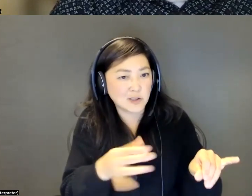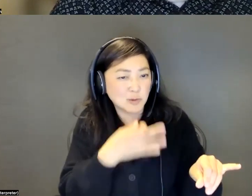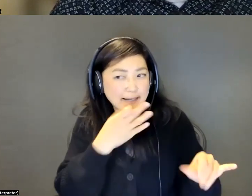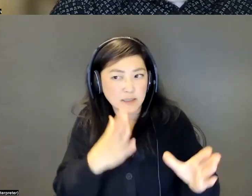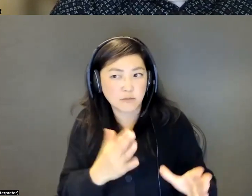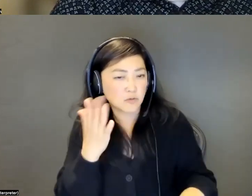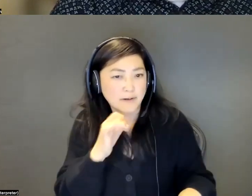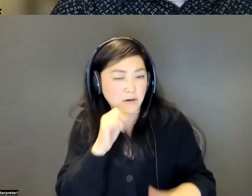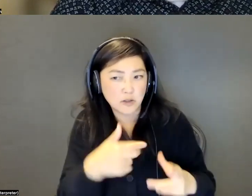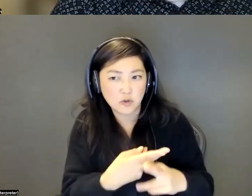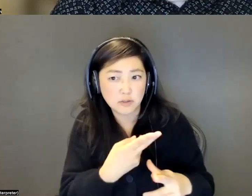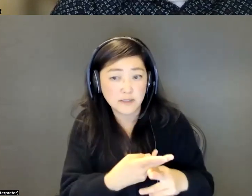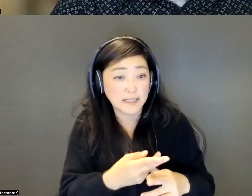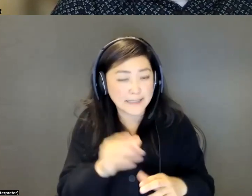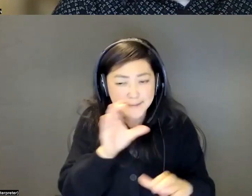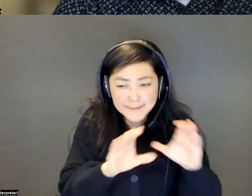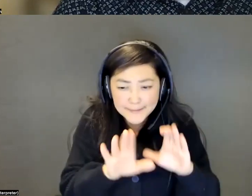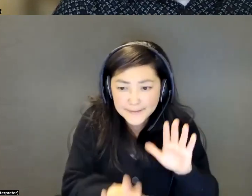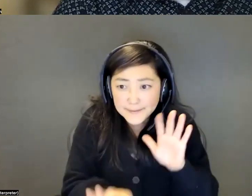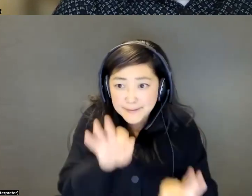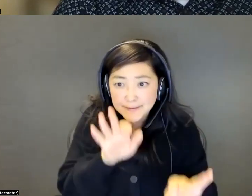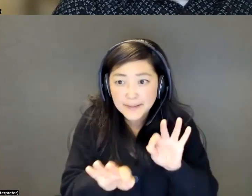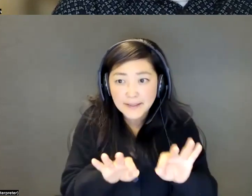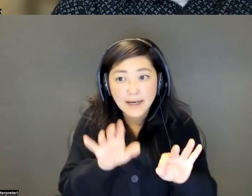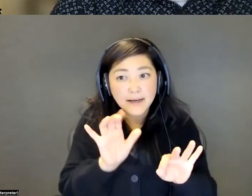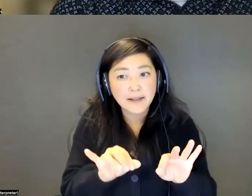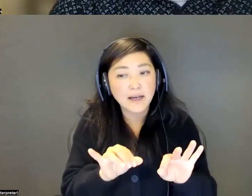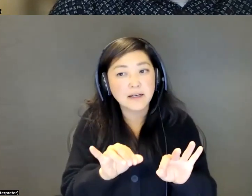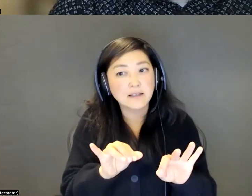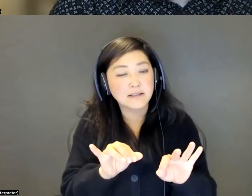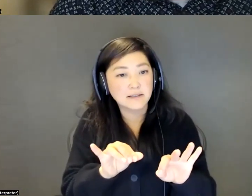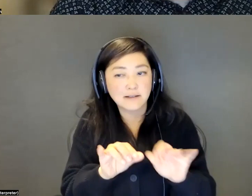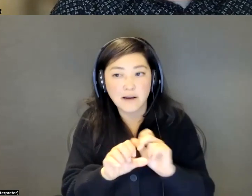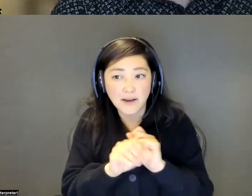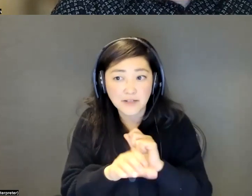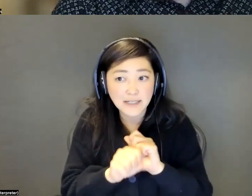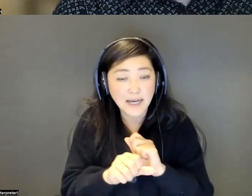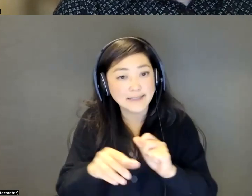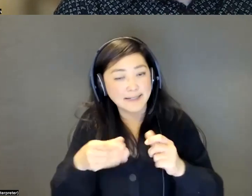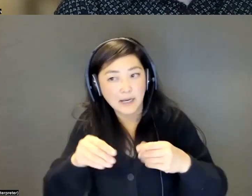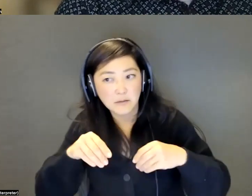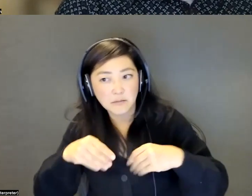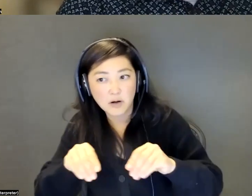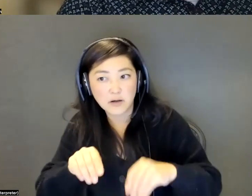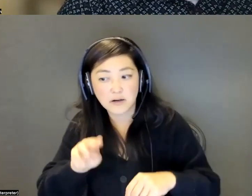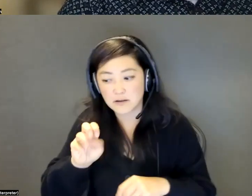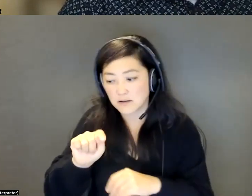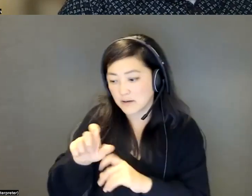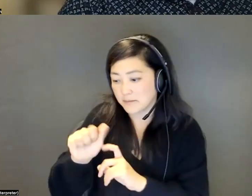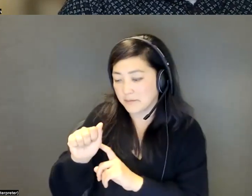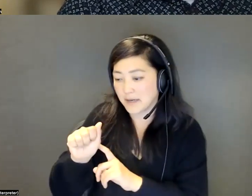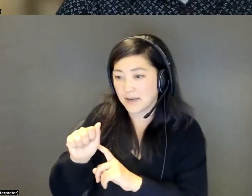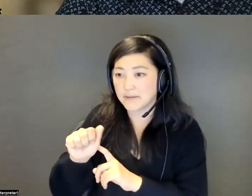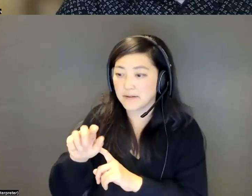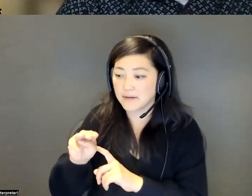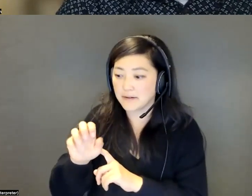is not only advertising and marketing, metadata is not a technical thing, but a marketing thing?